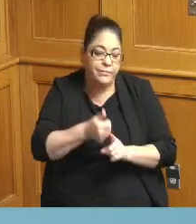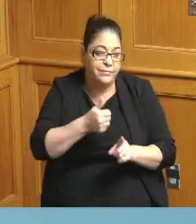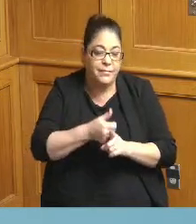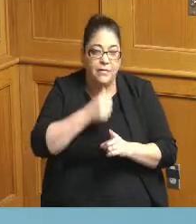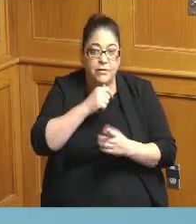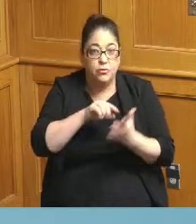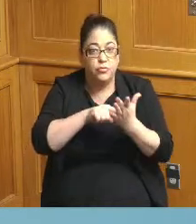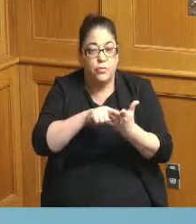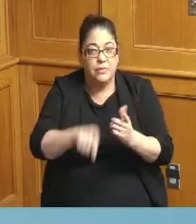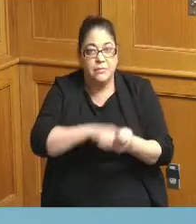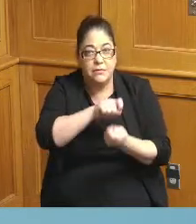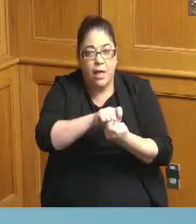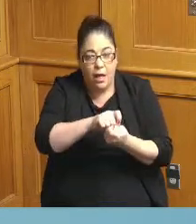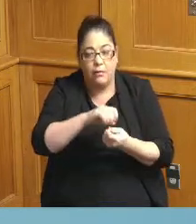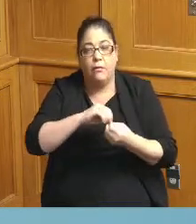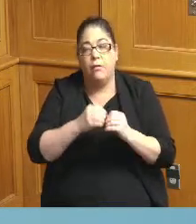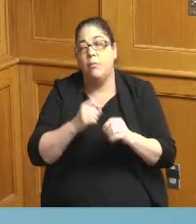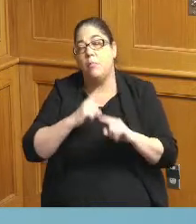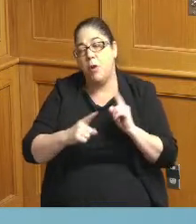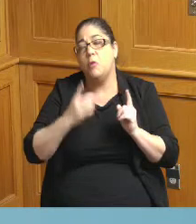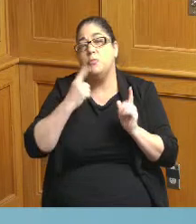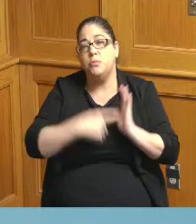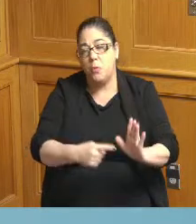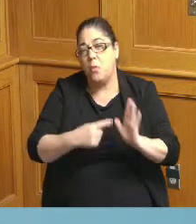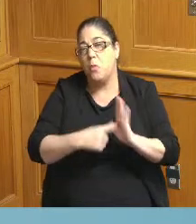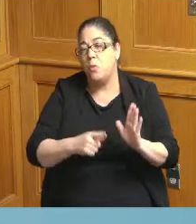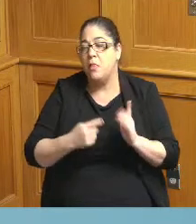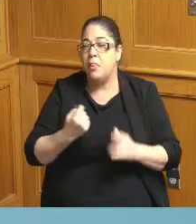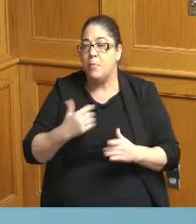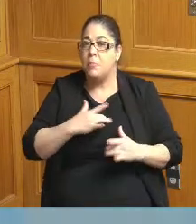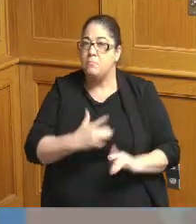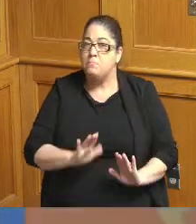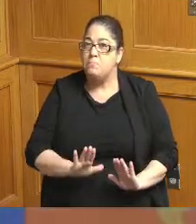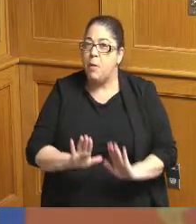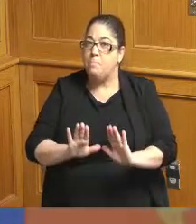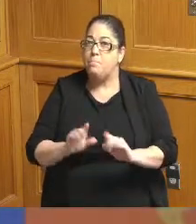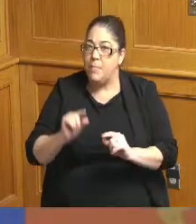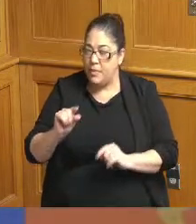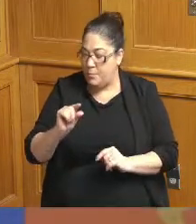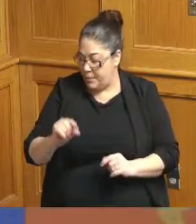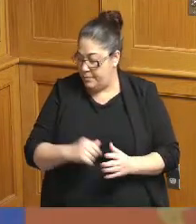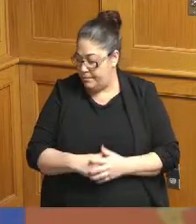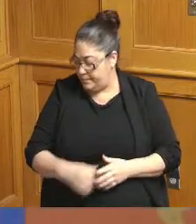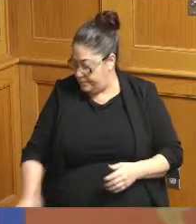it it does show kind of prevalence within the community using that same kind of data you can